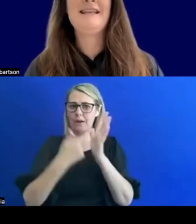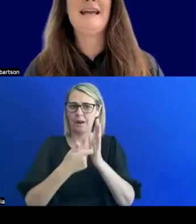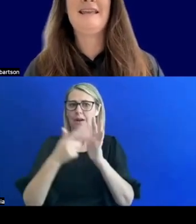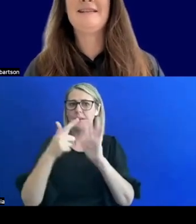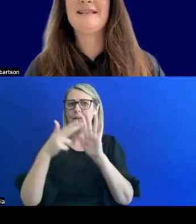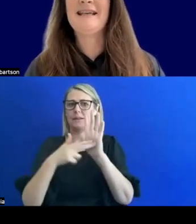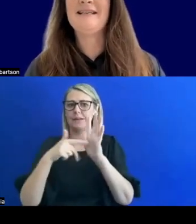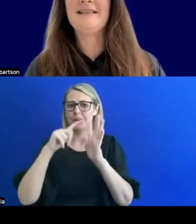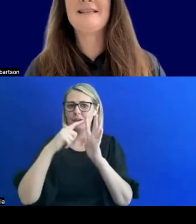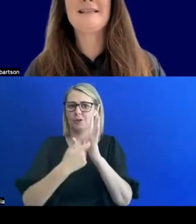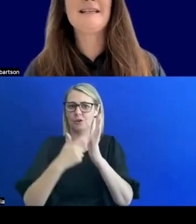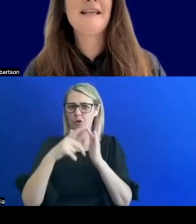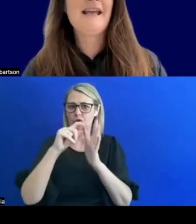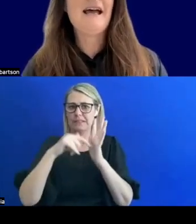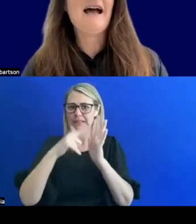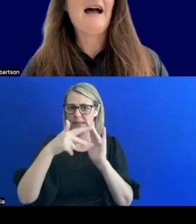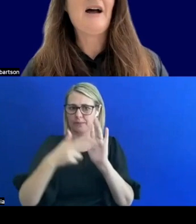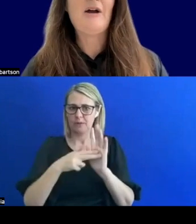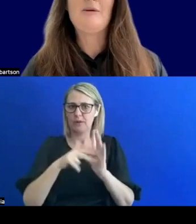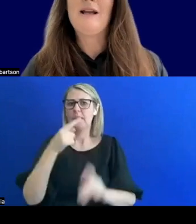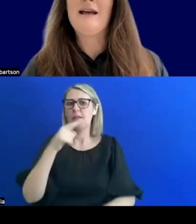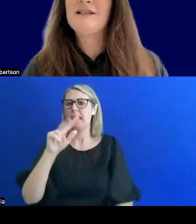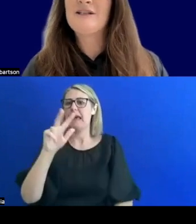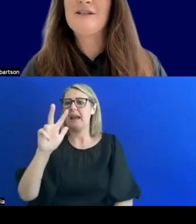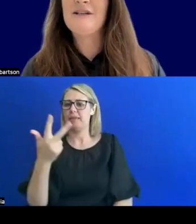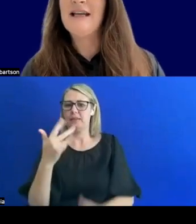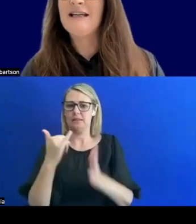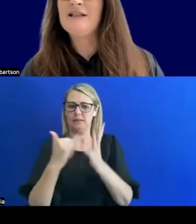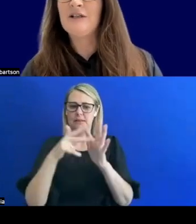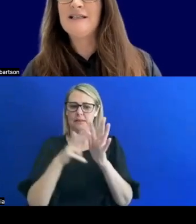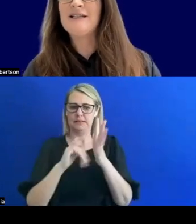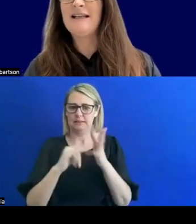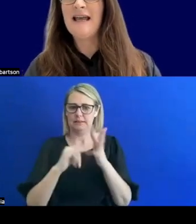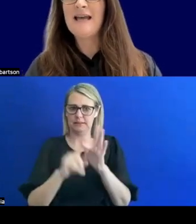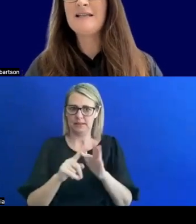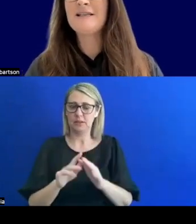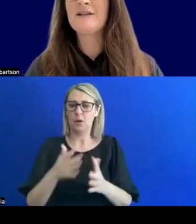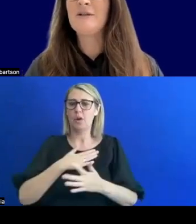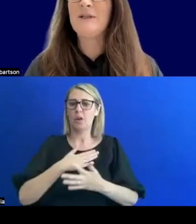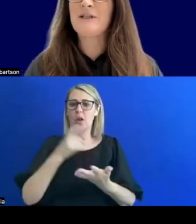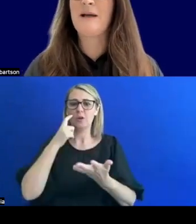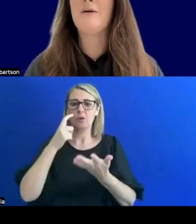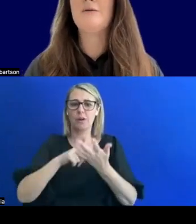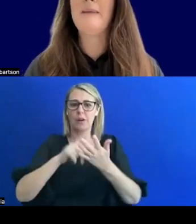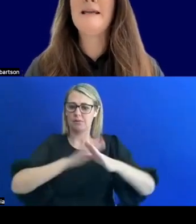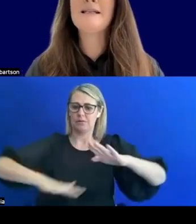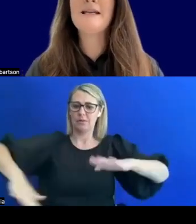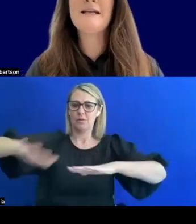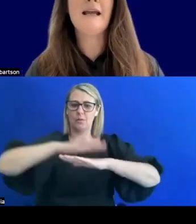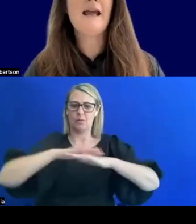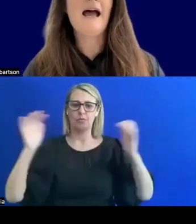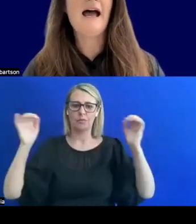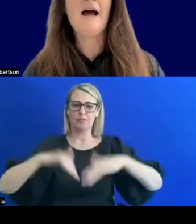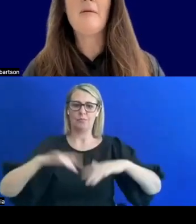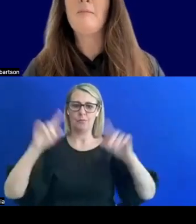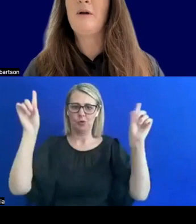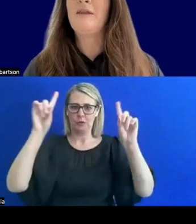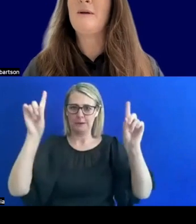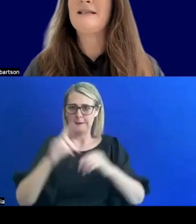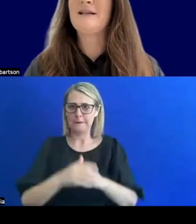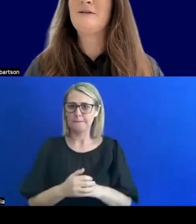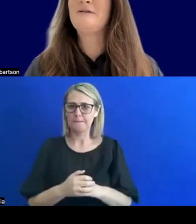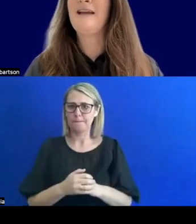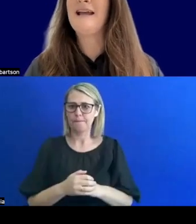the eighth sense. I would like to acknowledge the lands on which we’re all meeting. Both myself